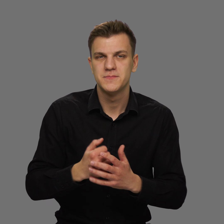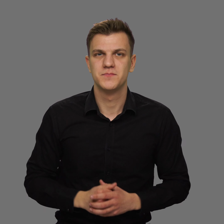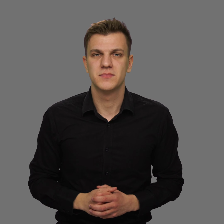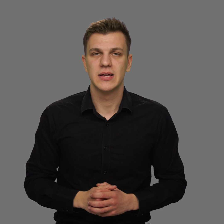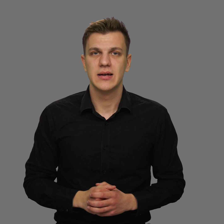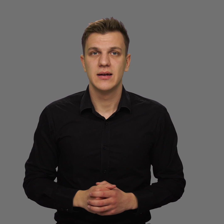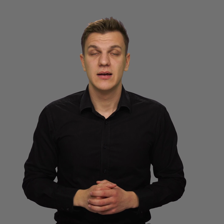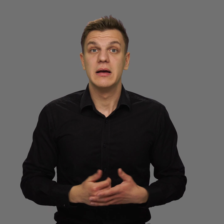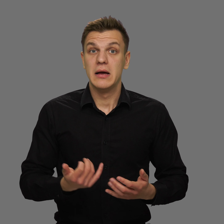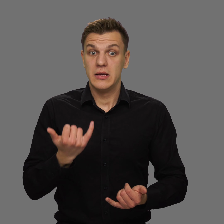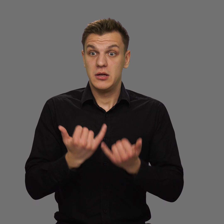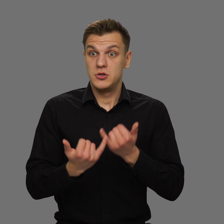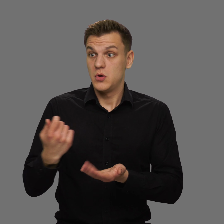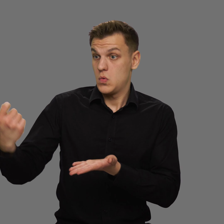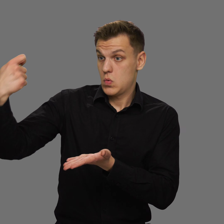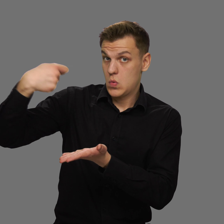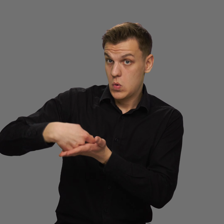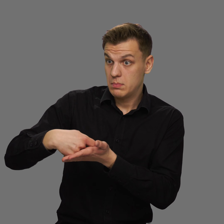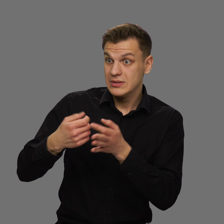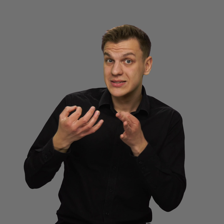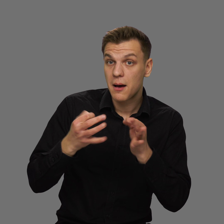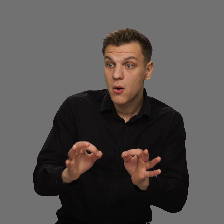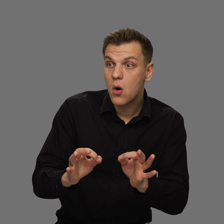If there is more than one person on either side There is more than one person present,